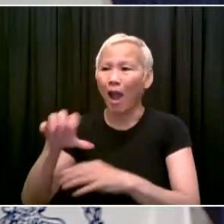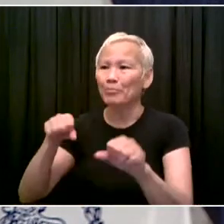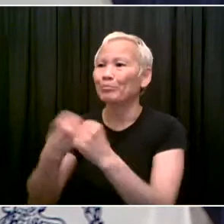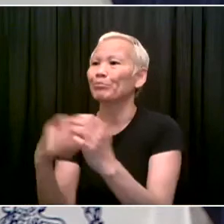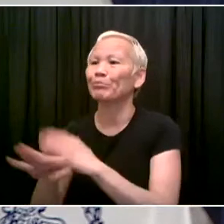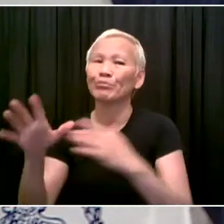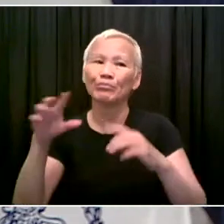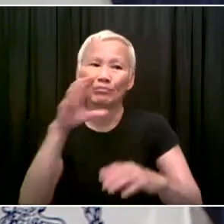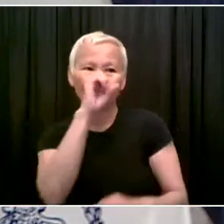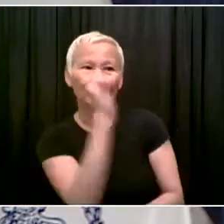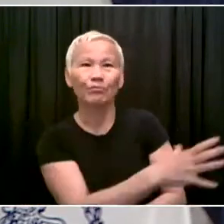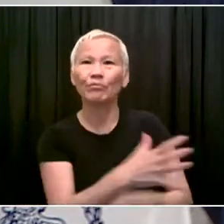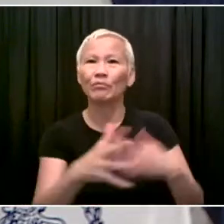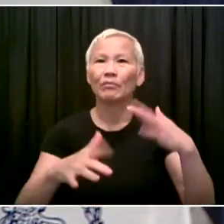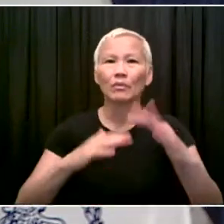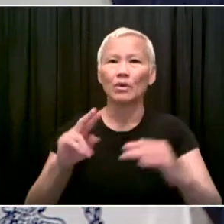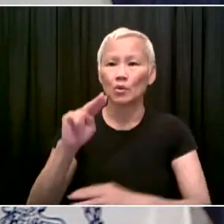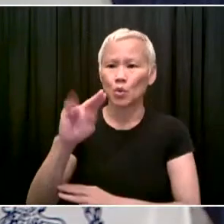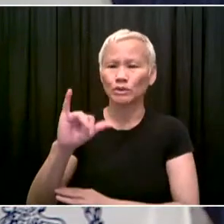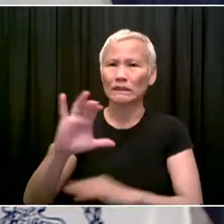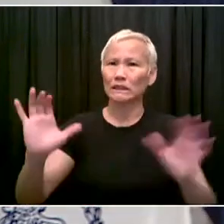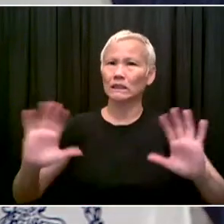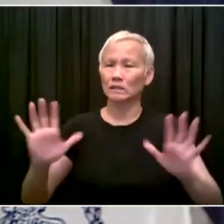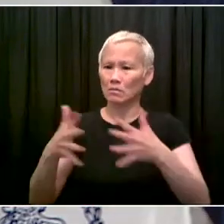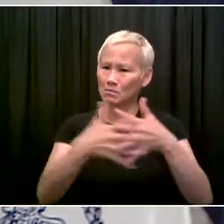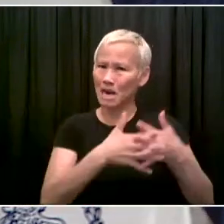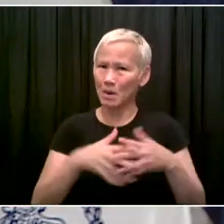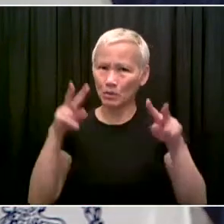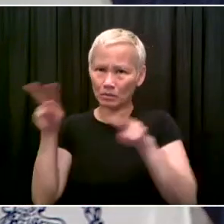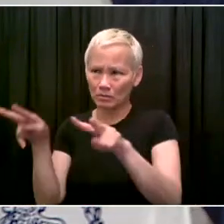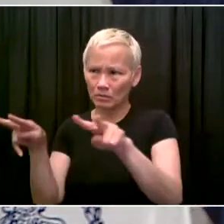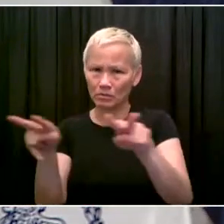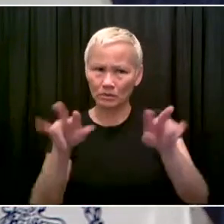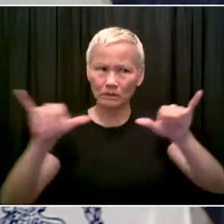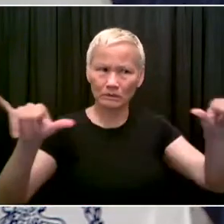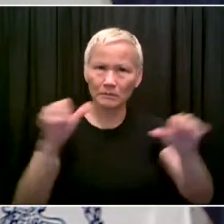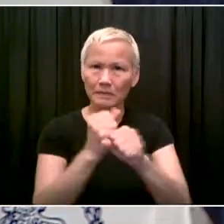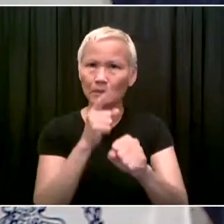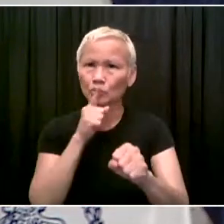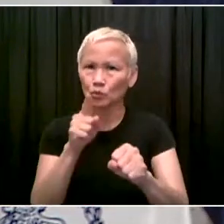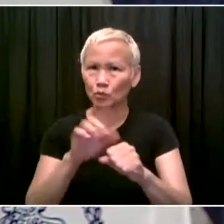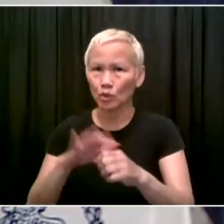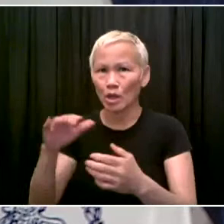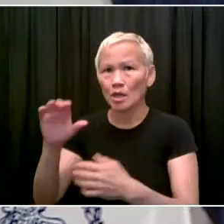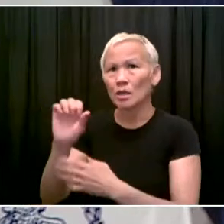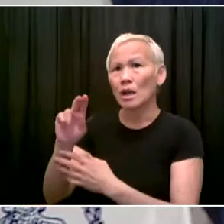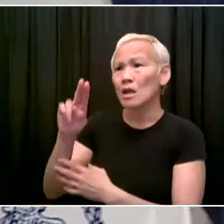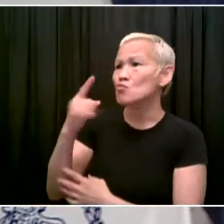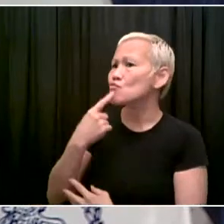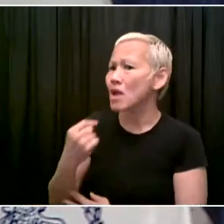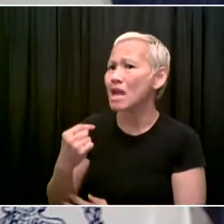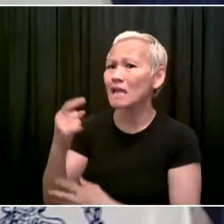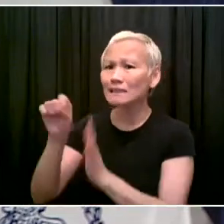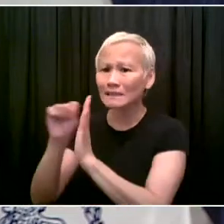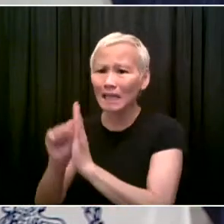PEOPLE ON TOP OF THAT. IT UNLEASHEA D WAVE OF VIOLENCE ALL OVER THE